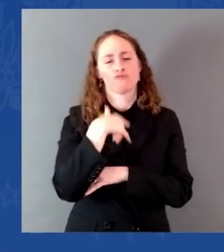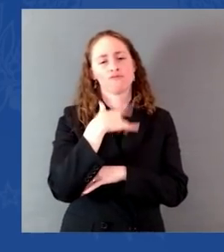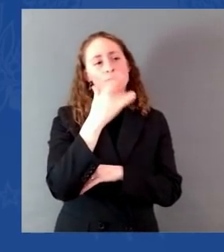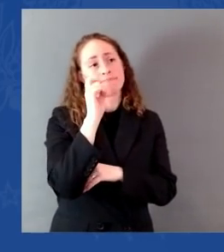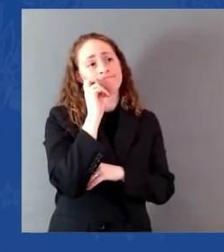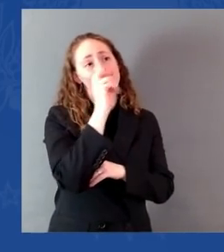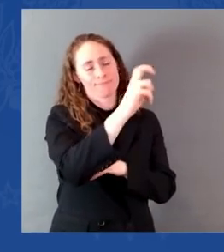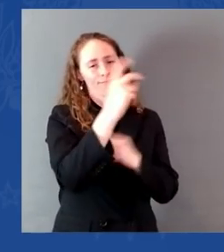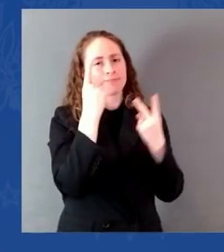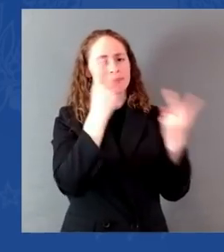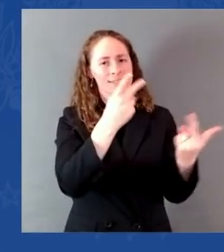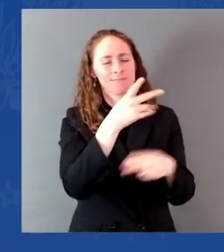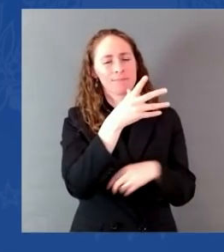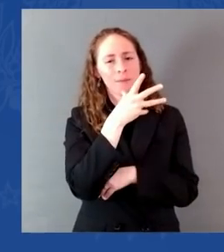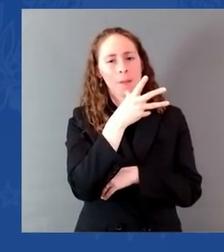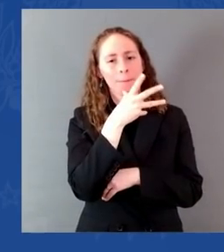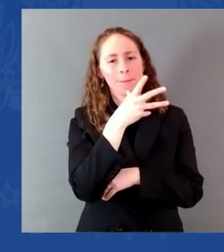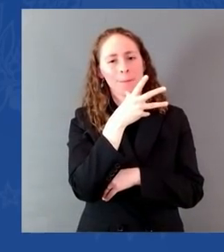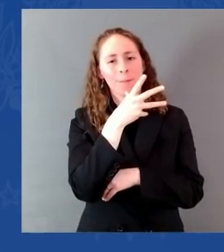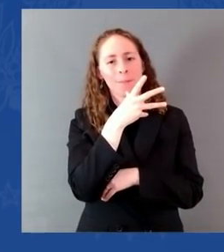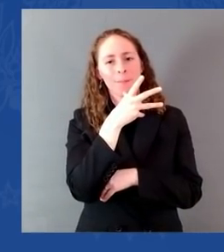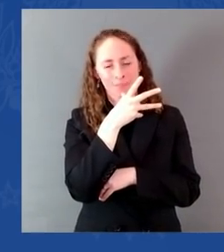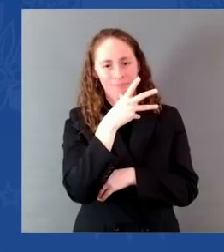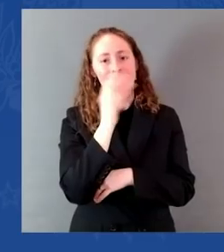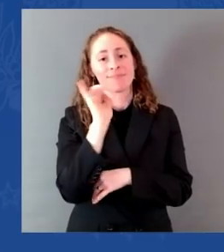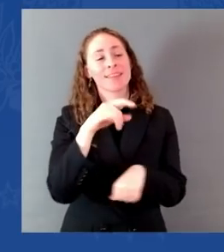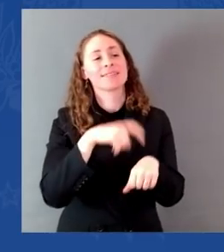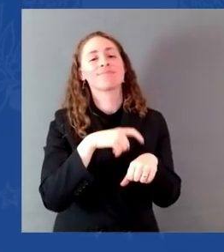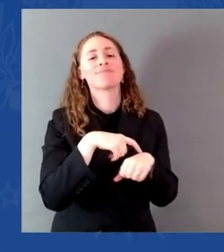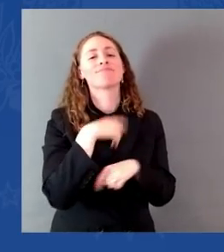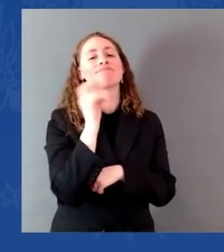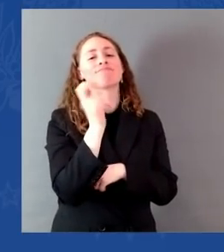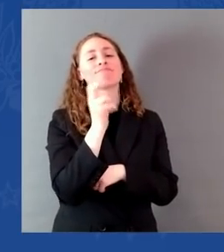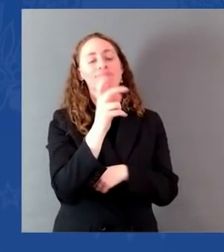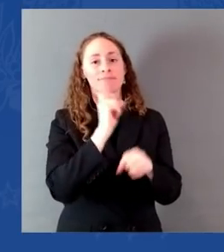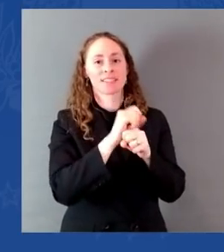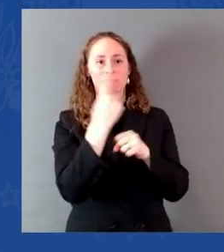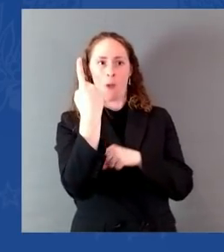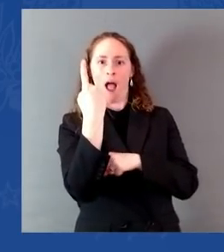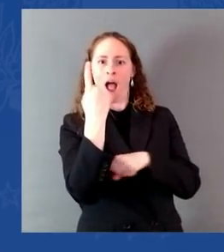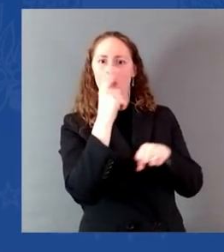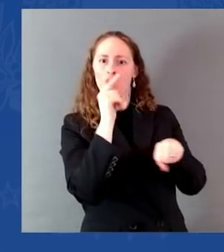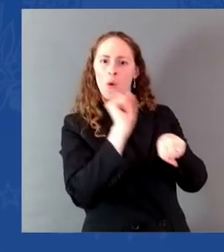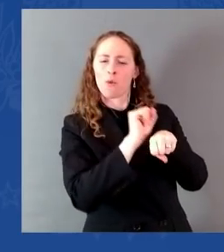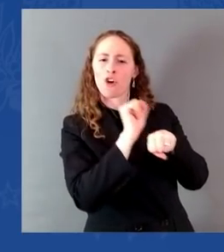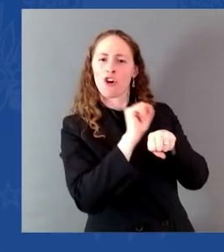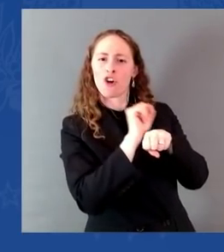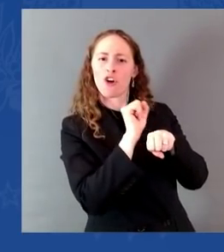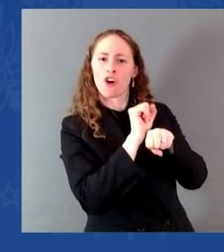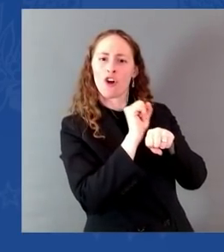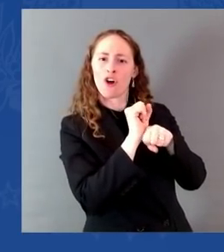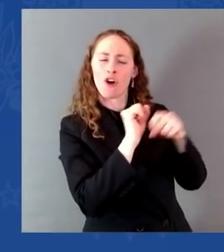And -- not a joke. And I thought that he was going to get shot.